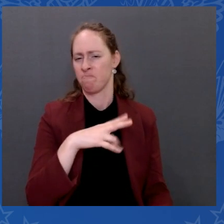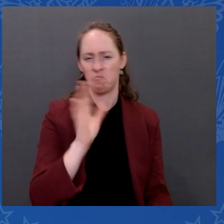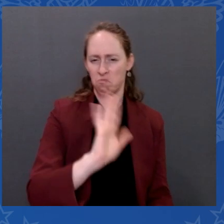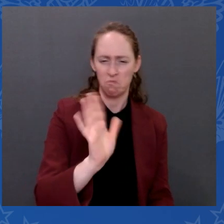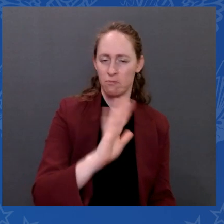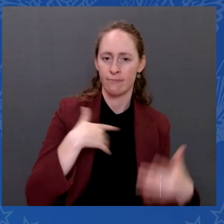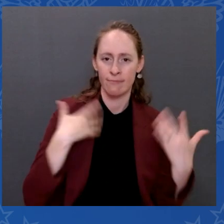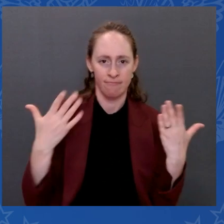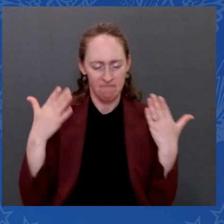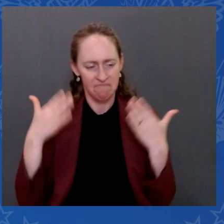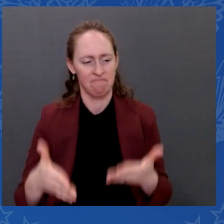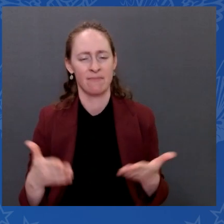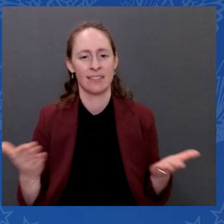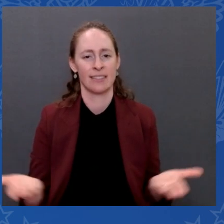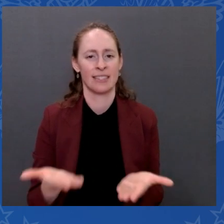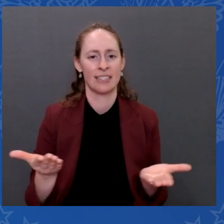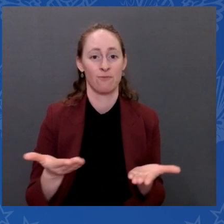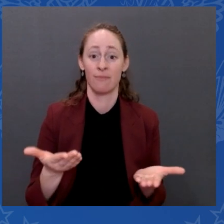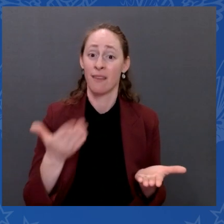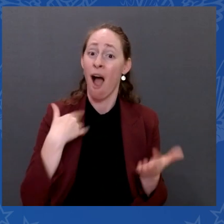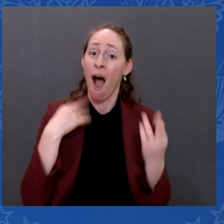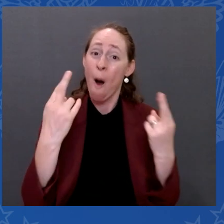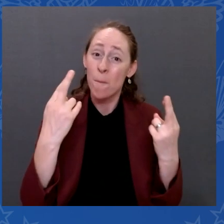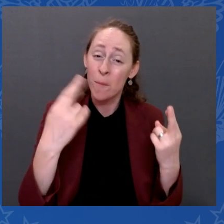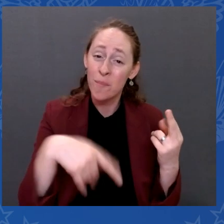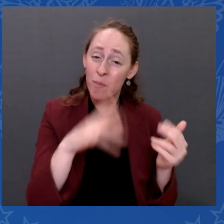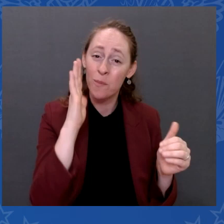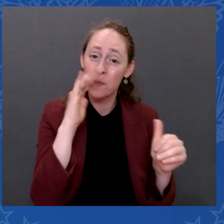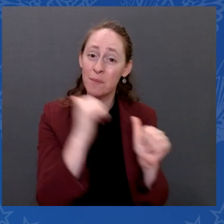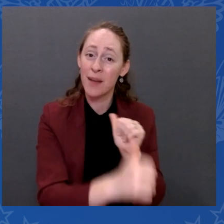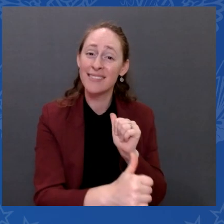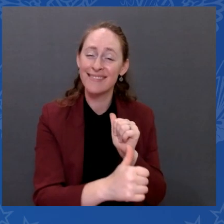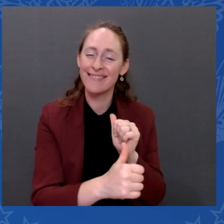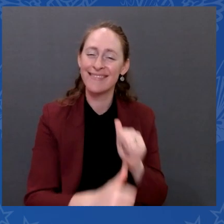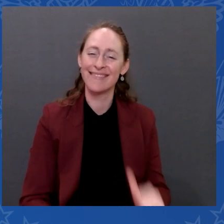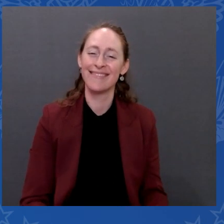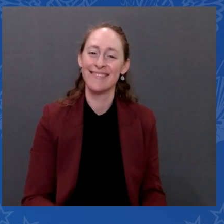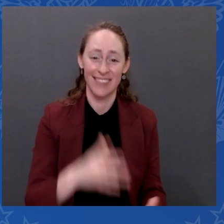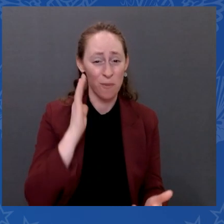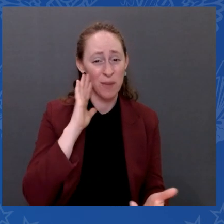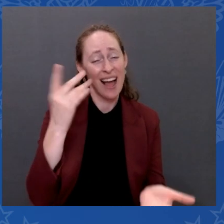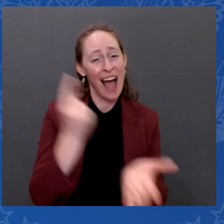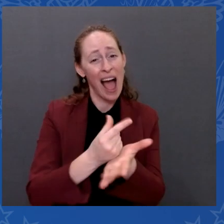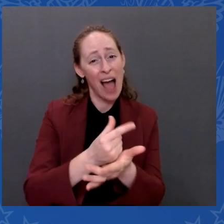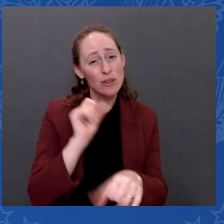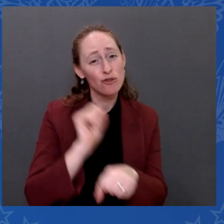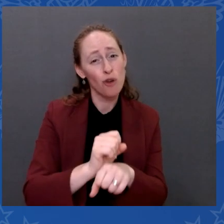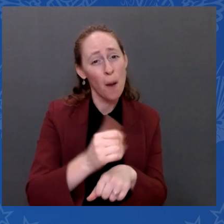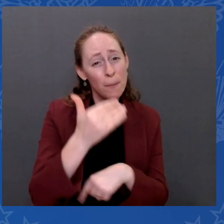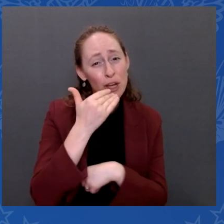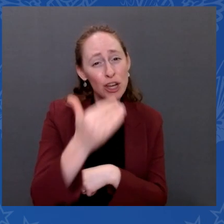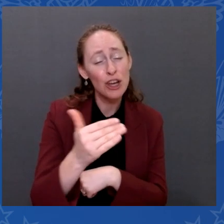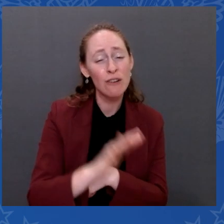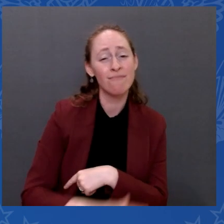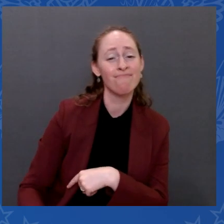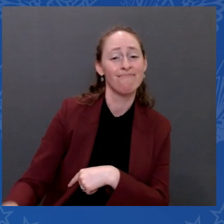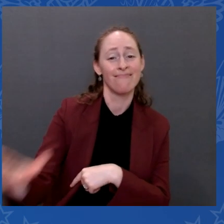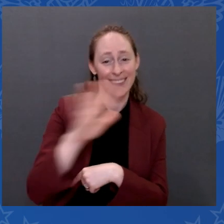and create good jobs for American workers. Thank you. The President: Thank you, Chris.